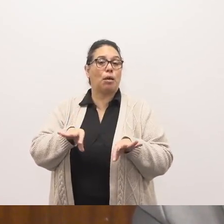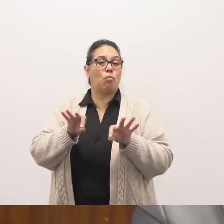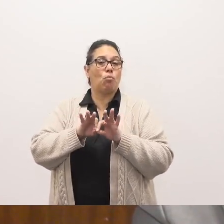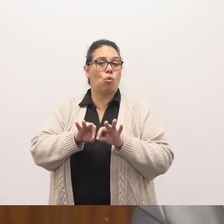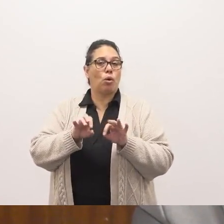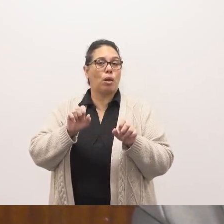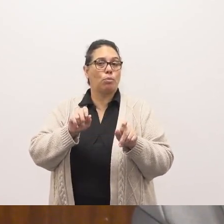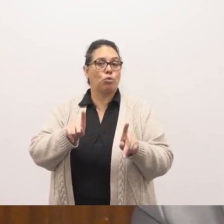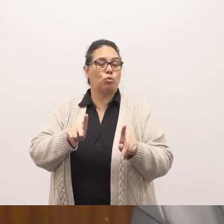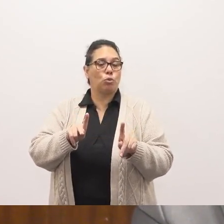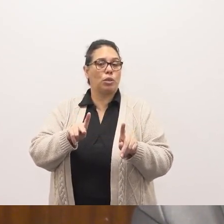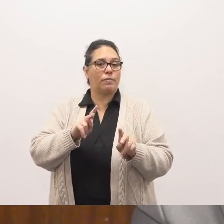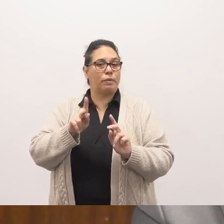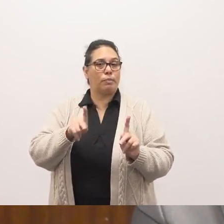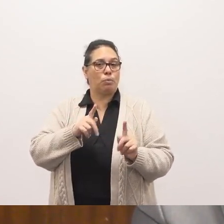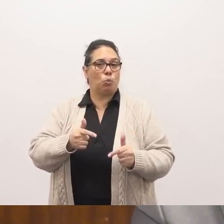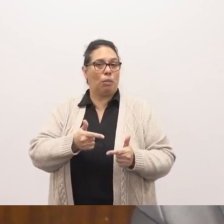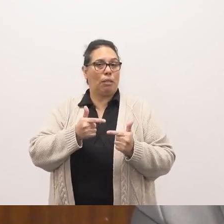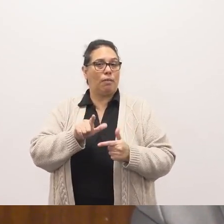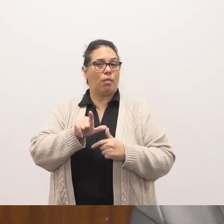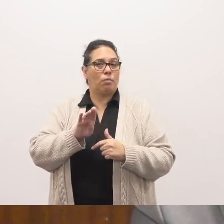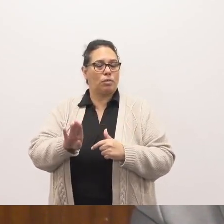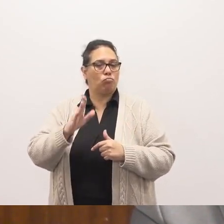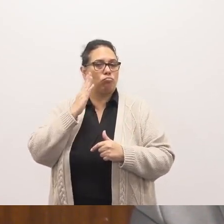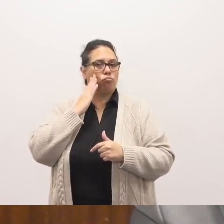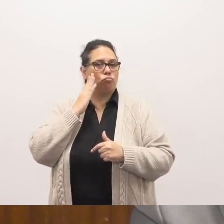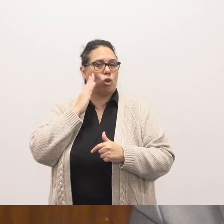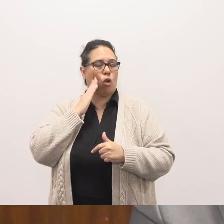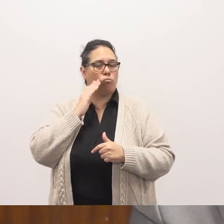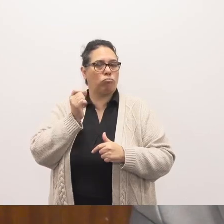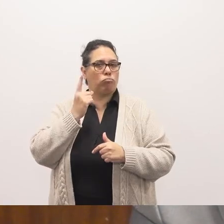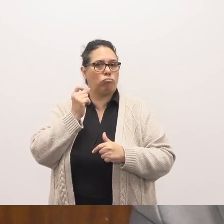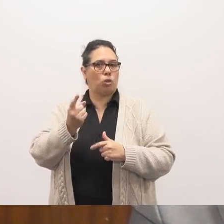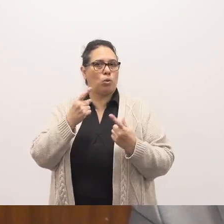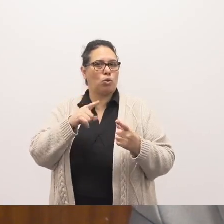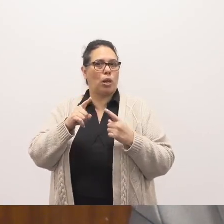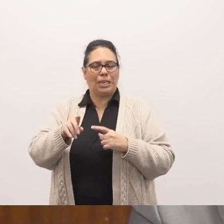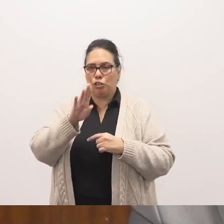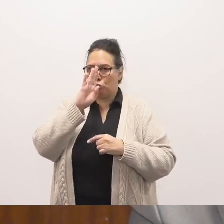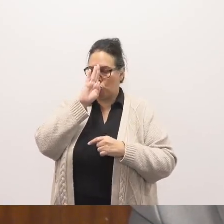about everything that's going on. And obviously there's a direct relationship to the school district.